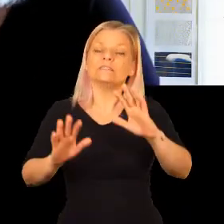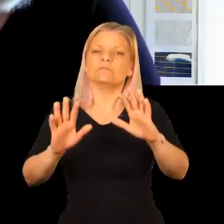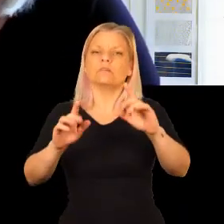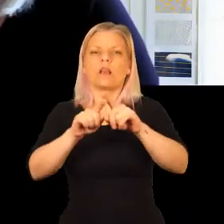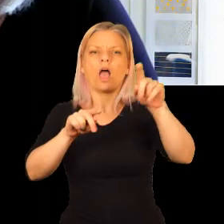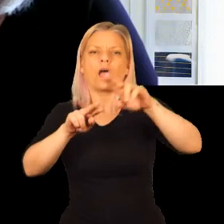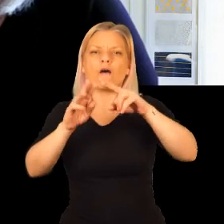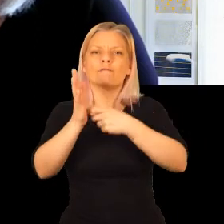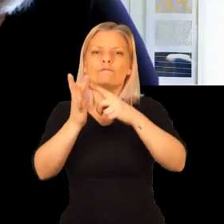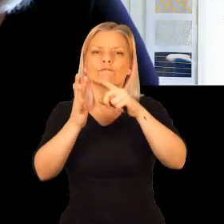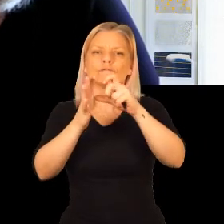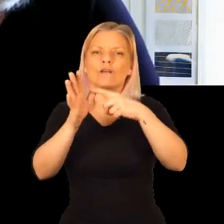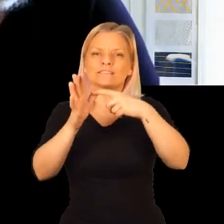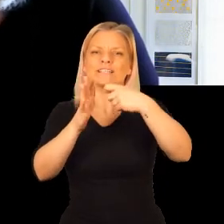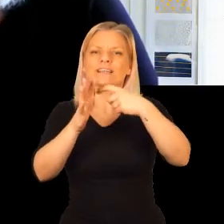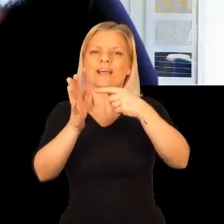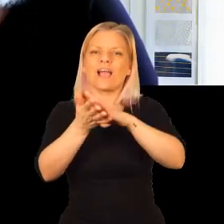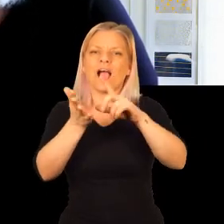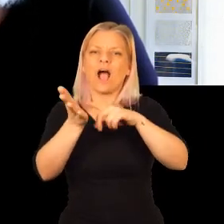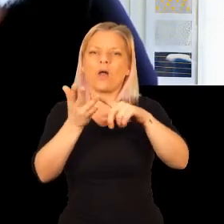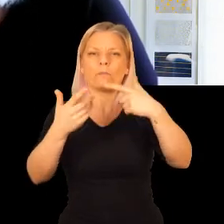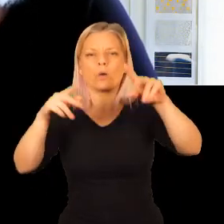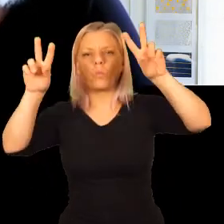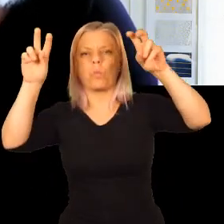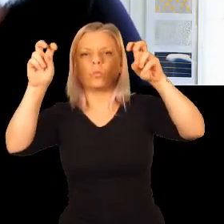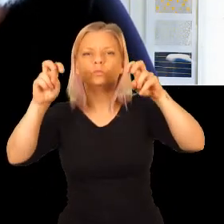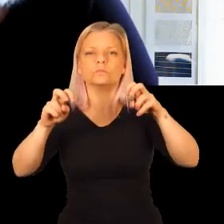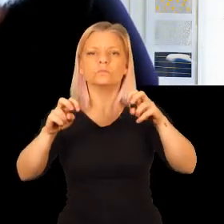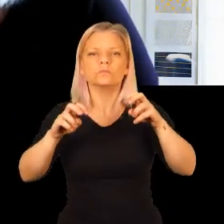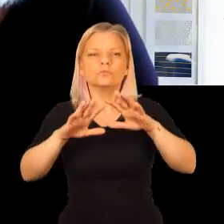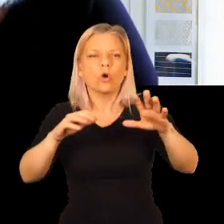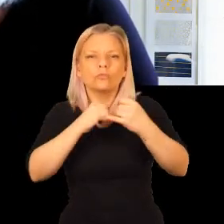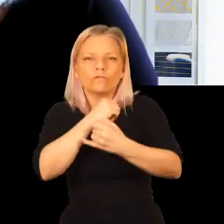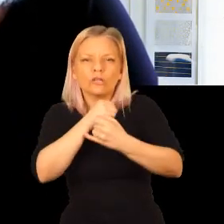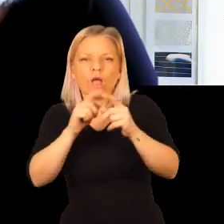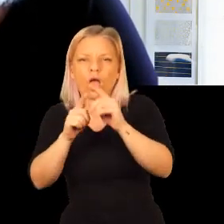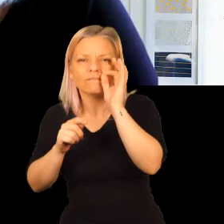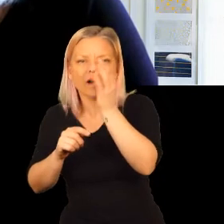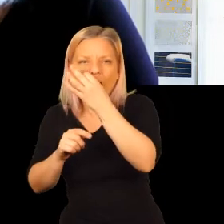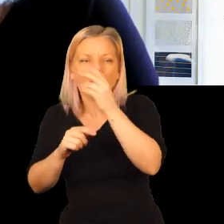and i think of it there's a frida kahlo quote that i always remember which is fragile not